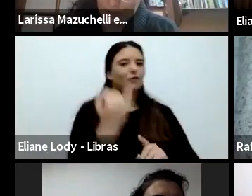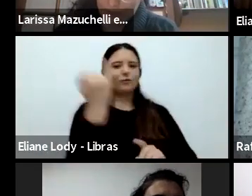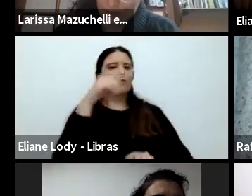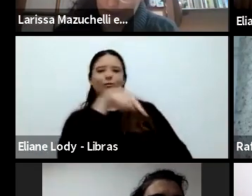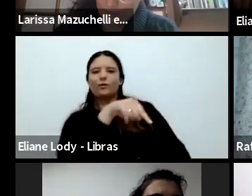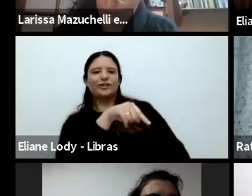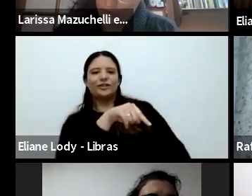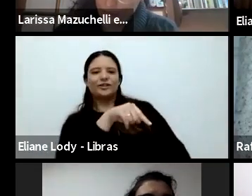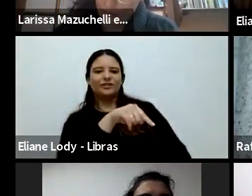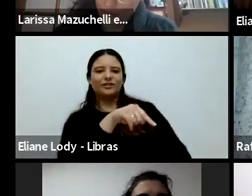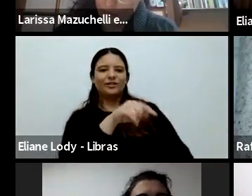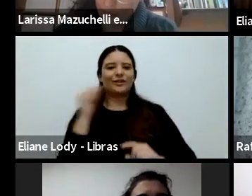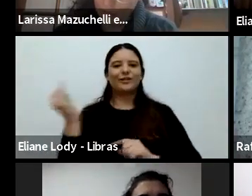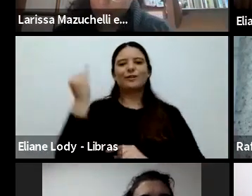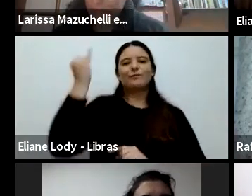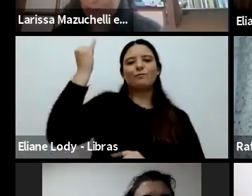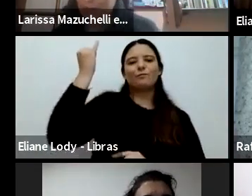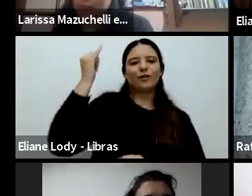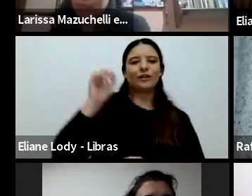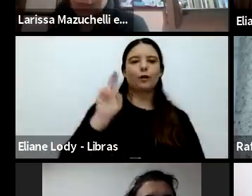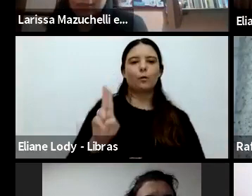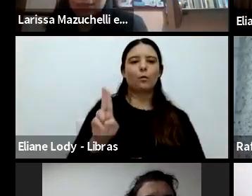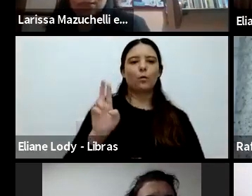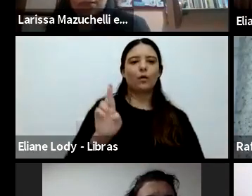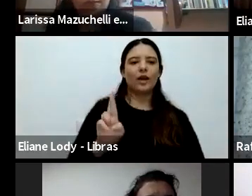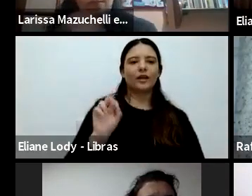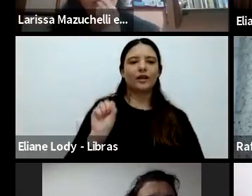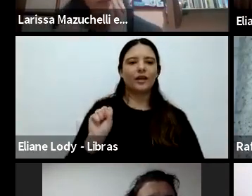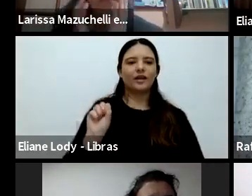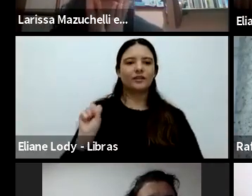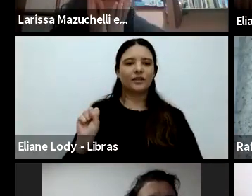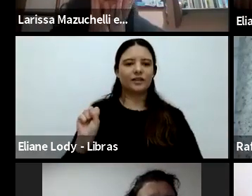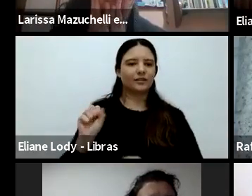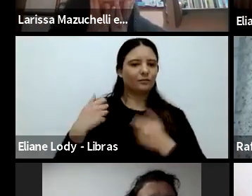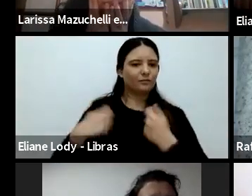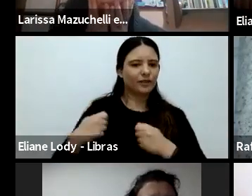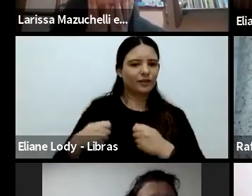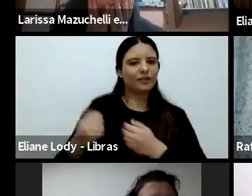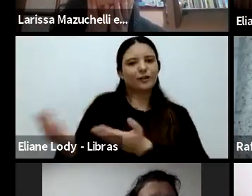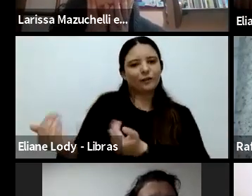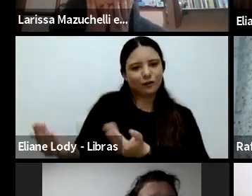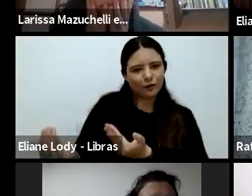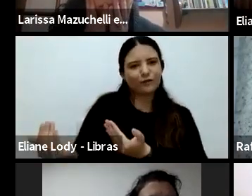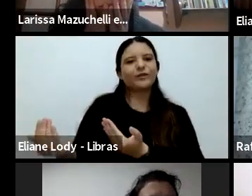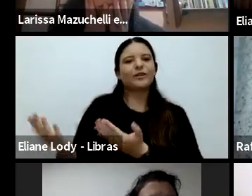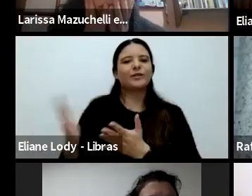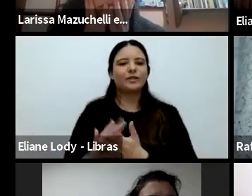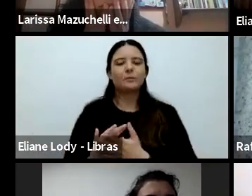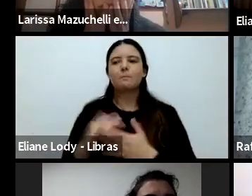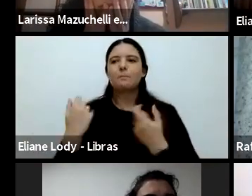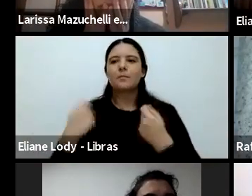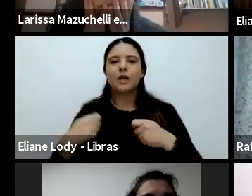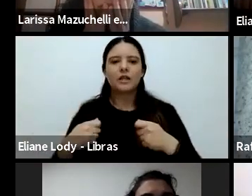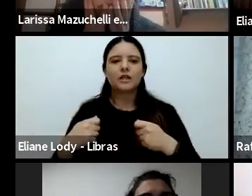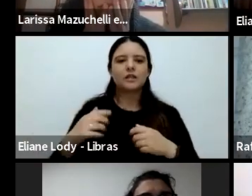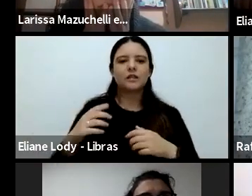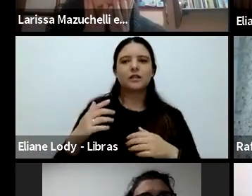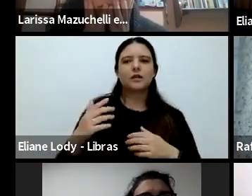and so these. , the young pioneers in the unconsciousness, instead of becoming a socialist. t socializing me